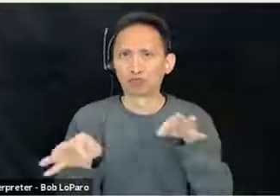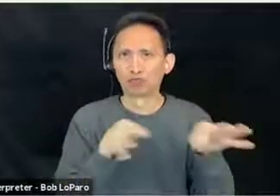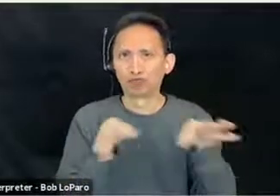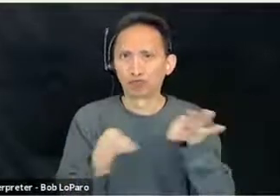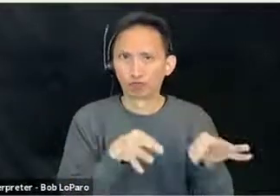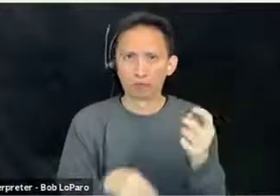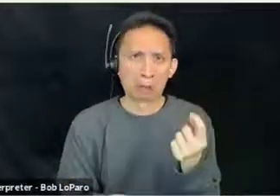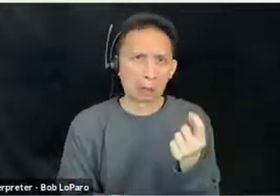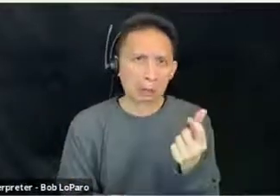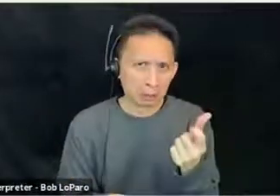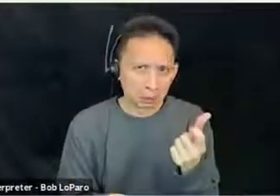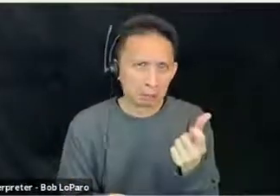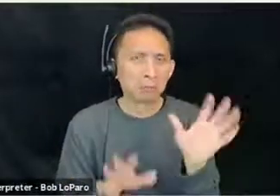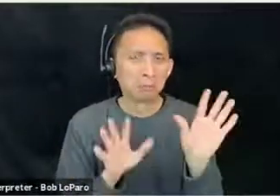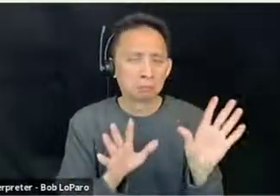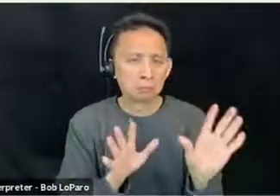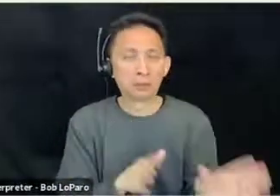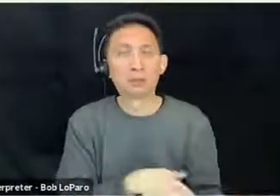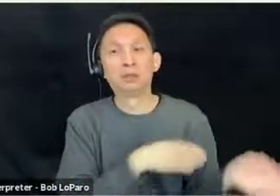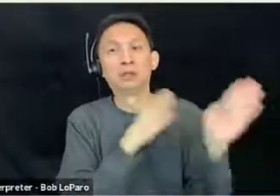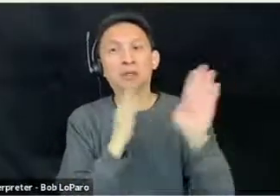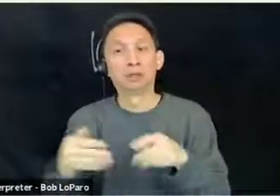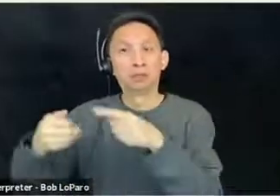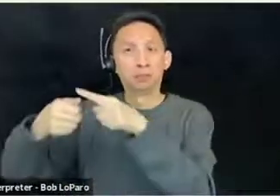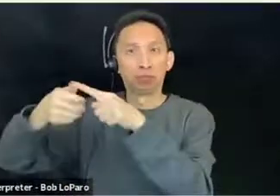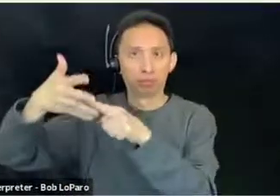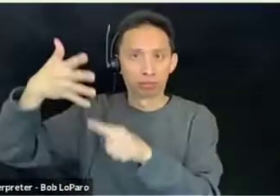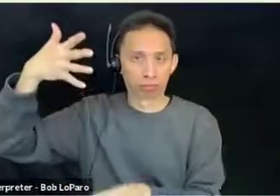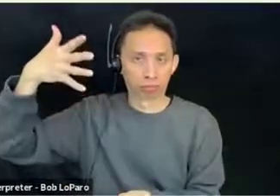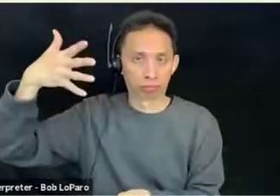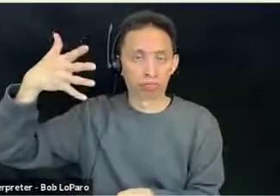but, you know, we have and as I mentioned,